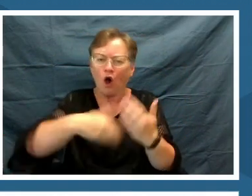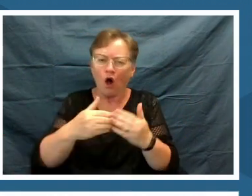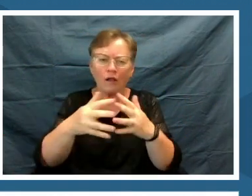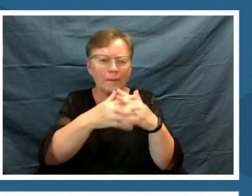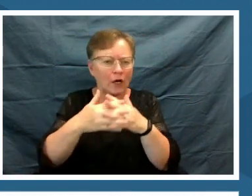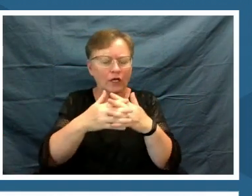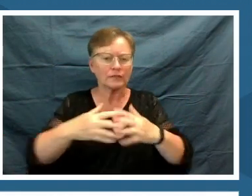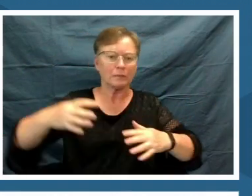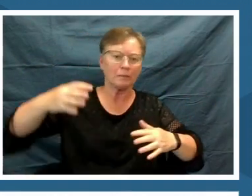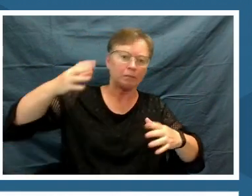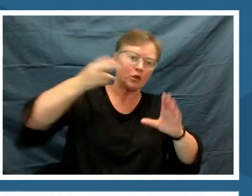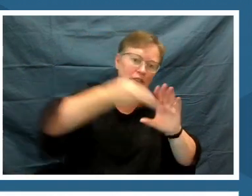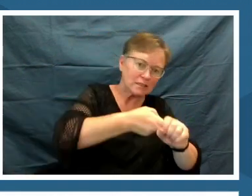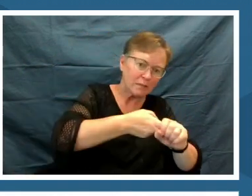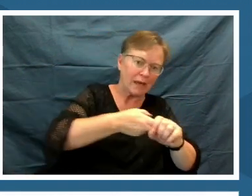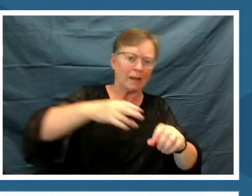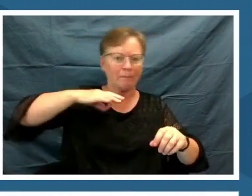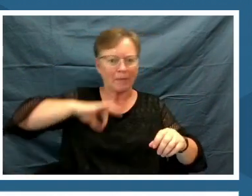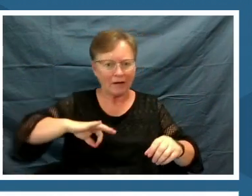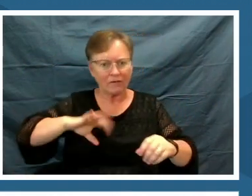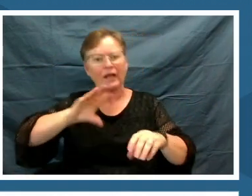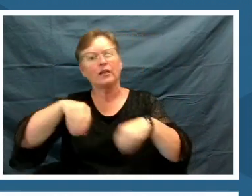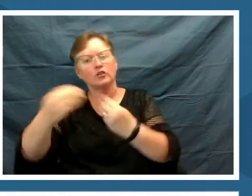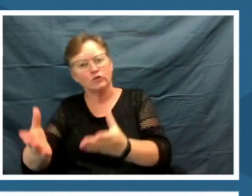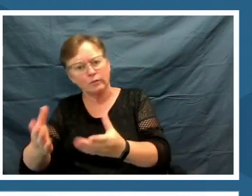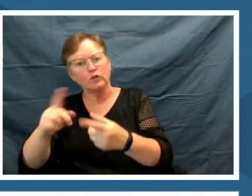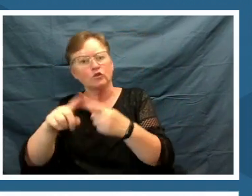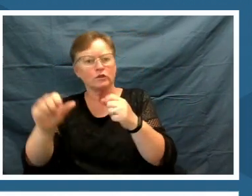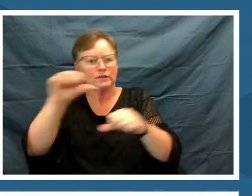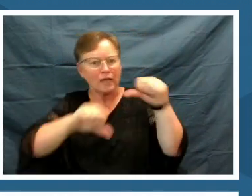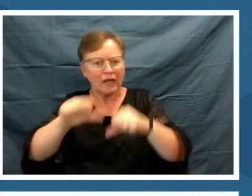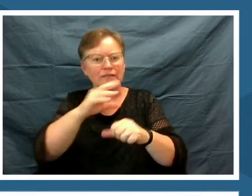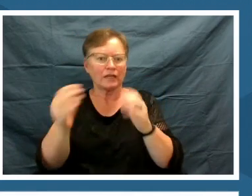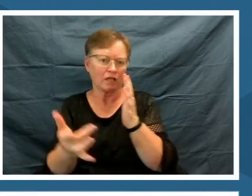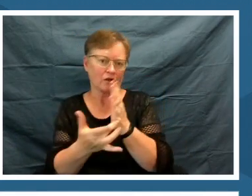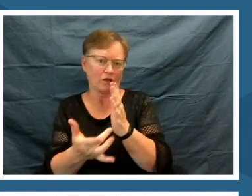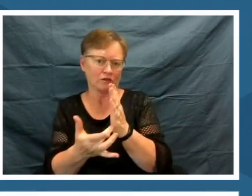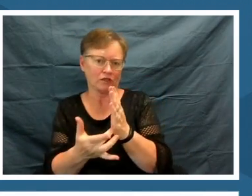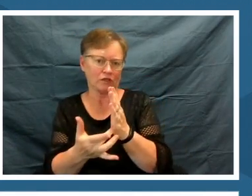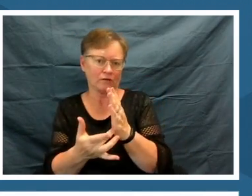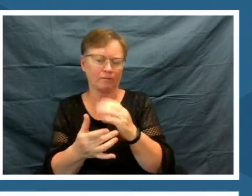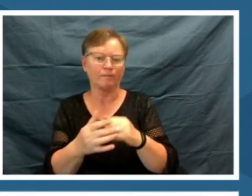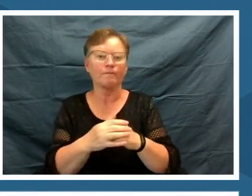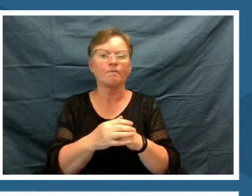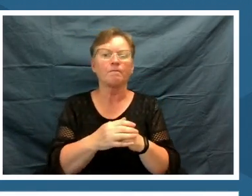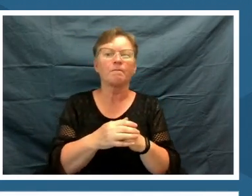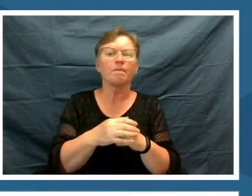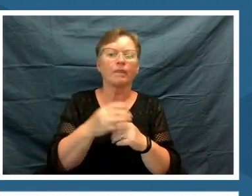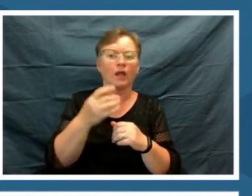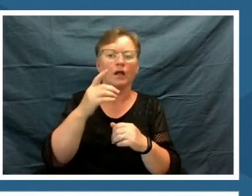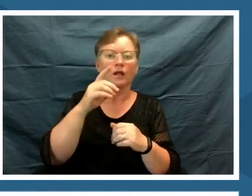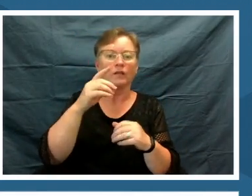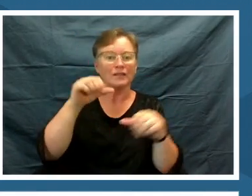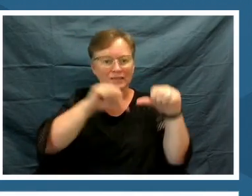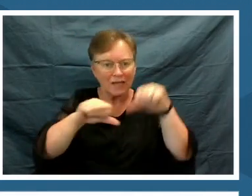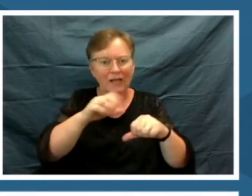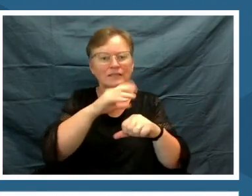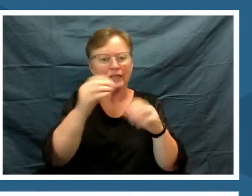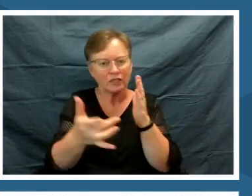and technology an inaugural white house team the science and society team directs